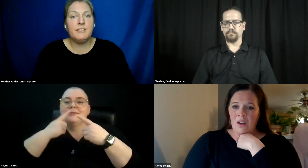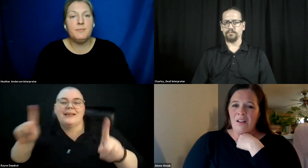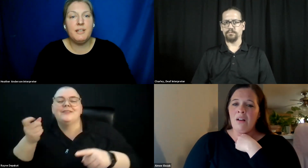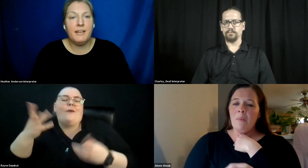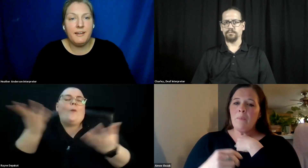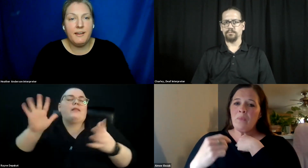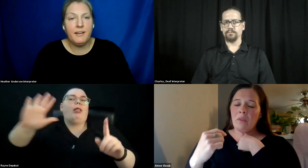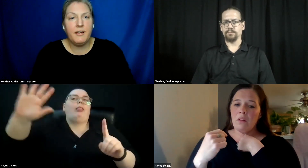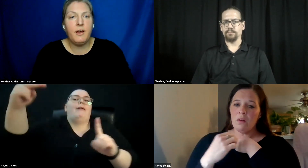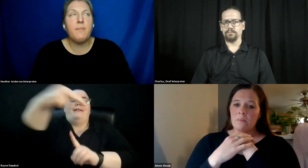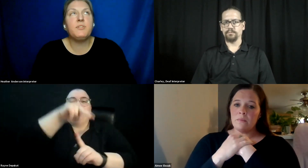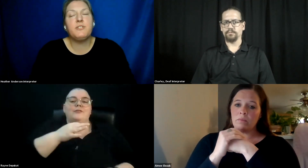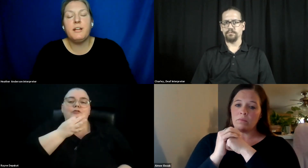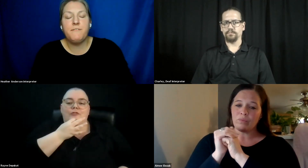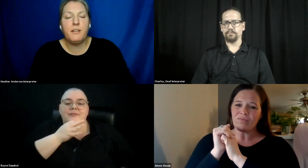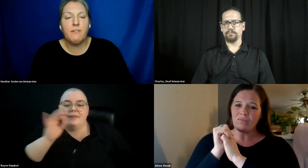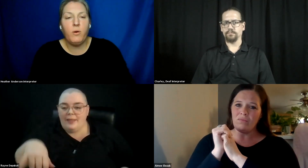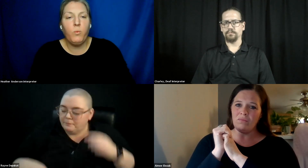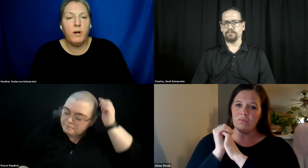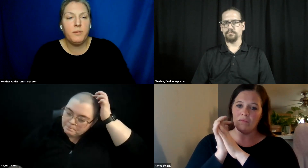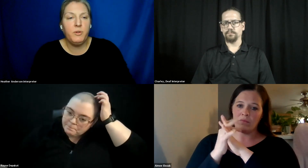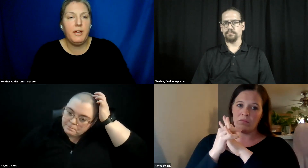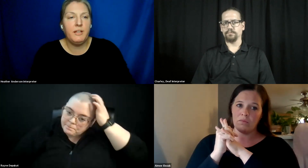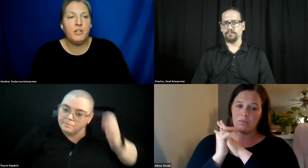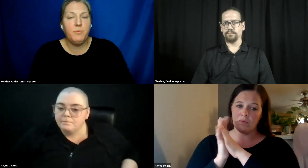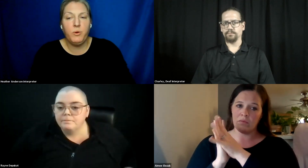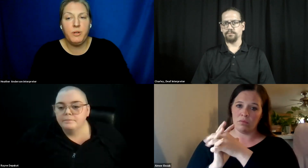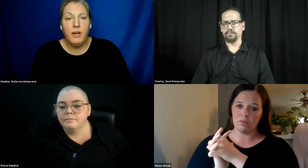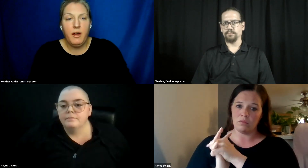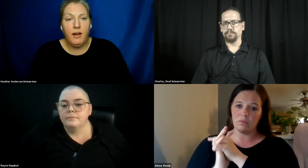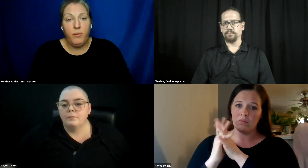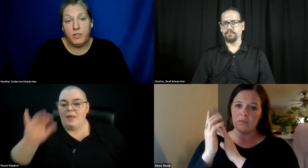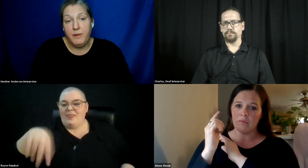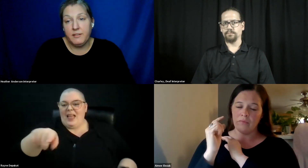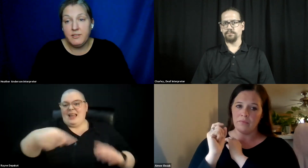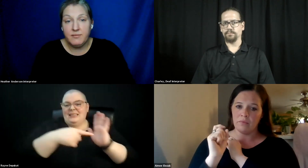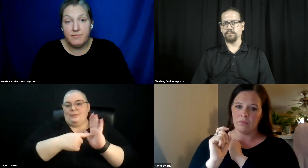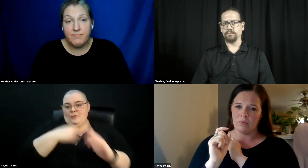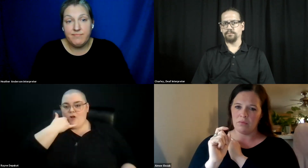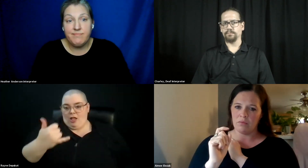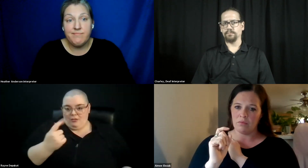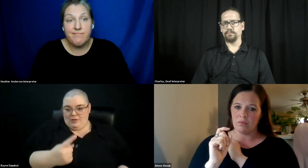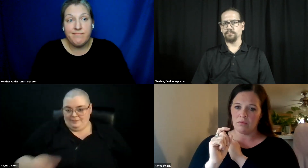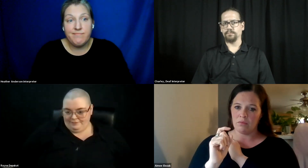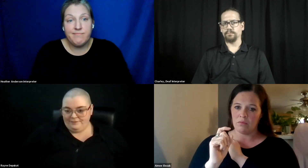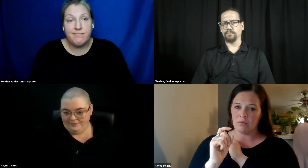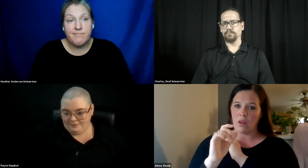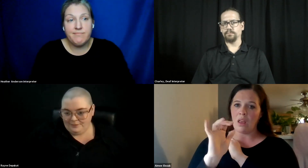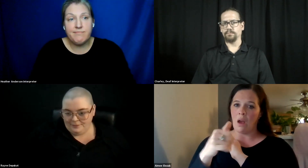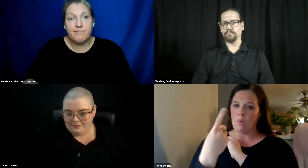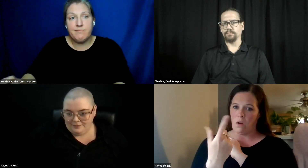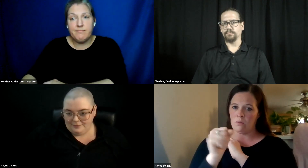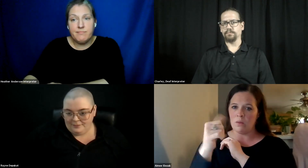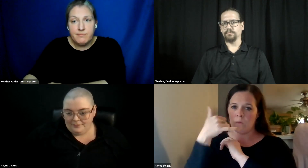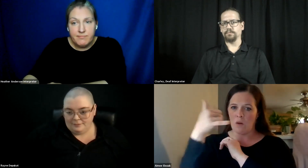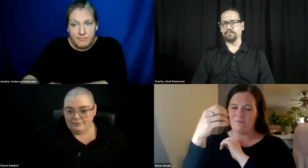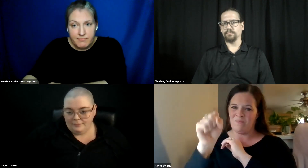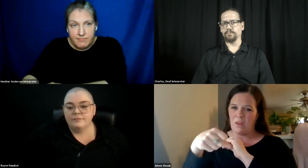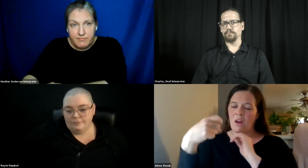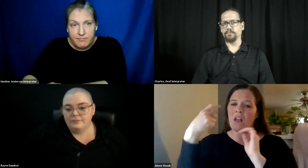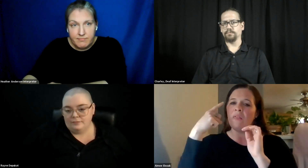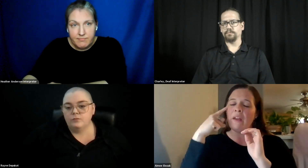So it seems like I'm just trying to figure out what communication mode works best.